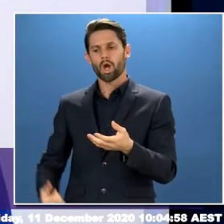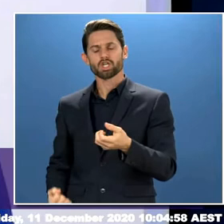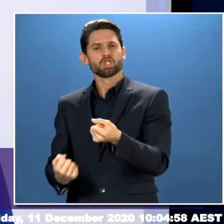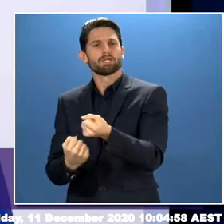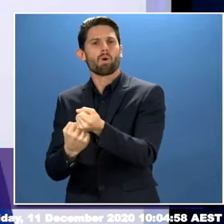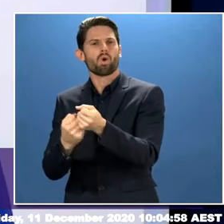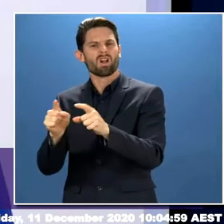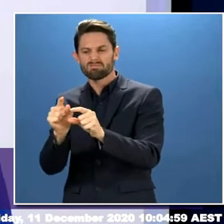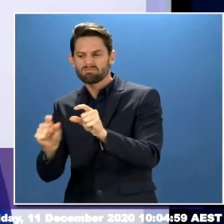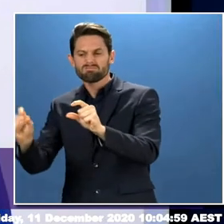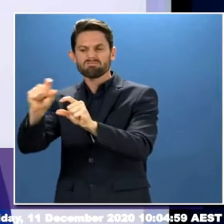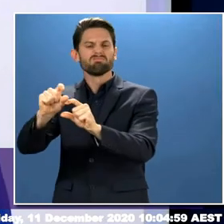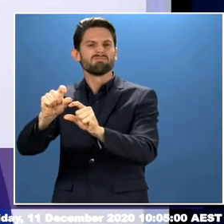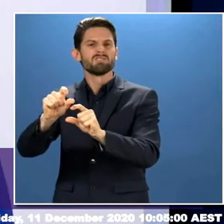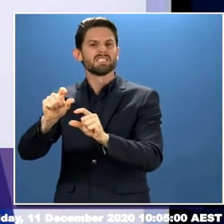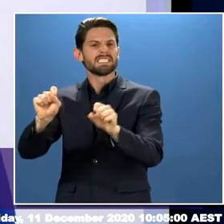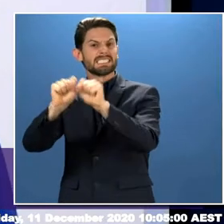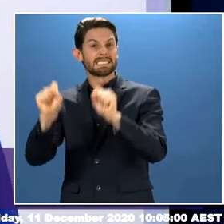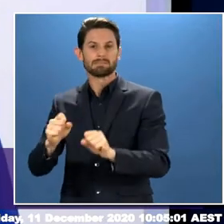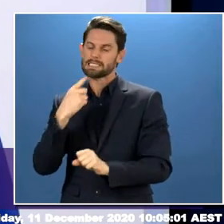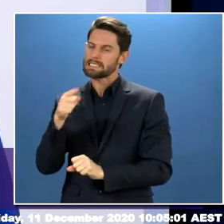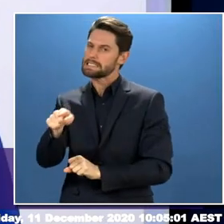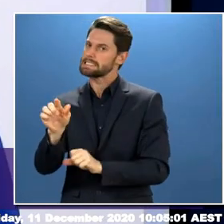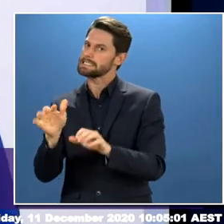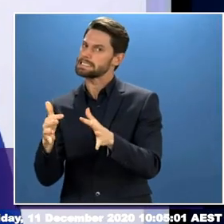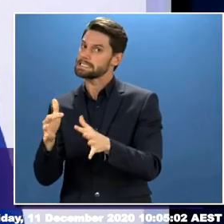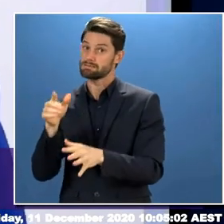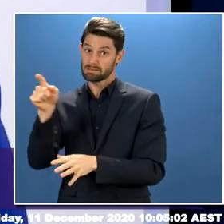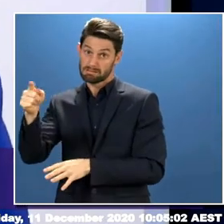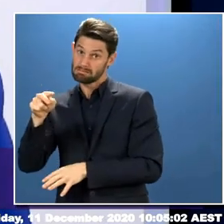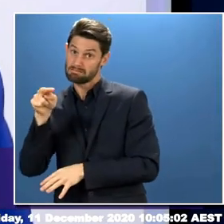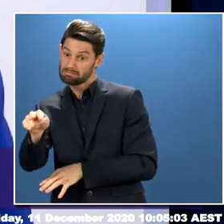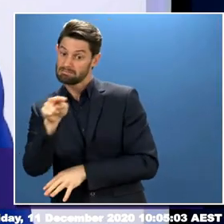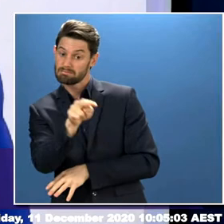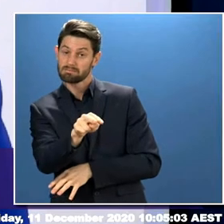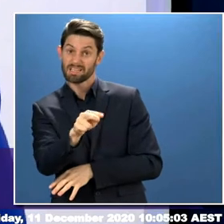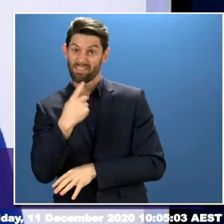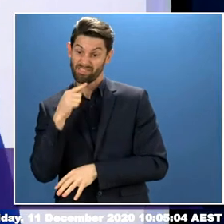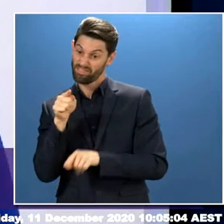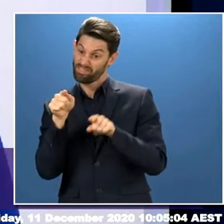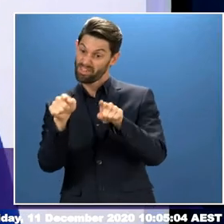access employment because in part this could be discriminatory in nature.